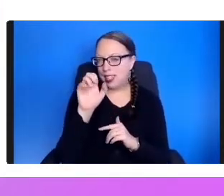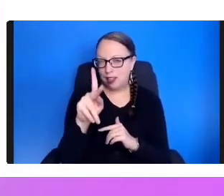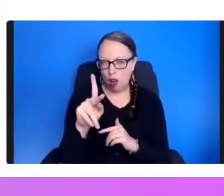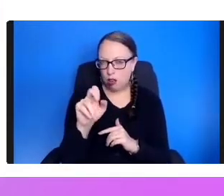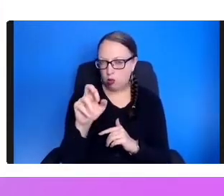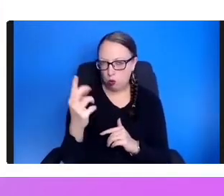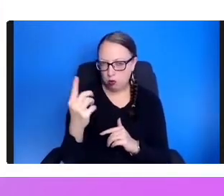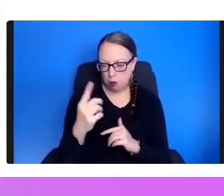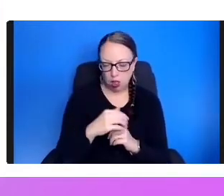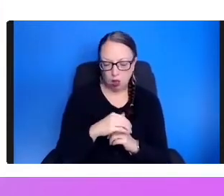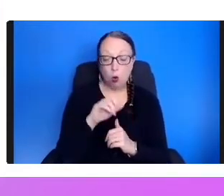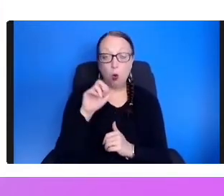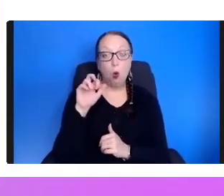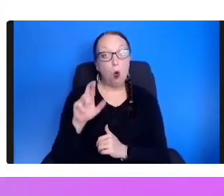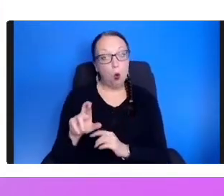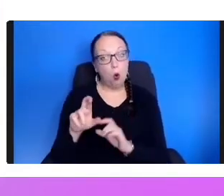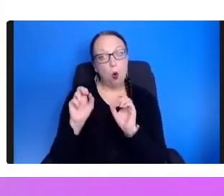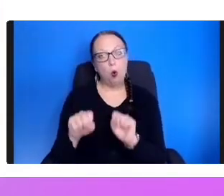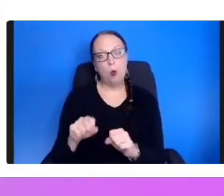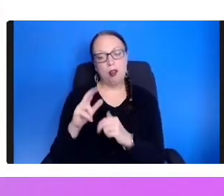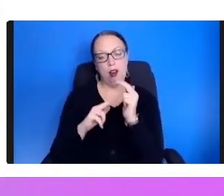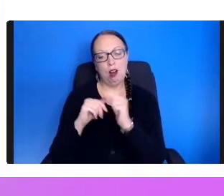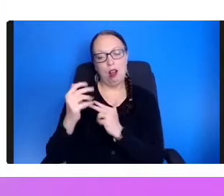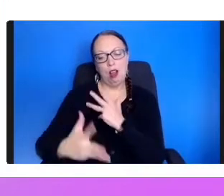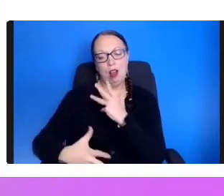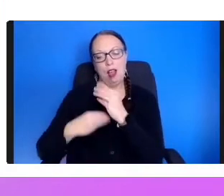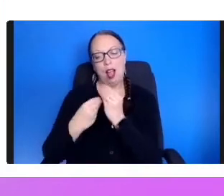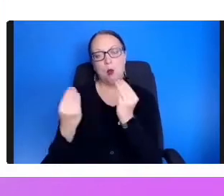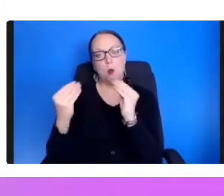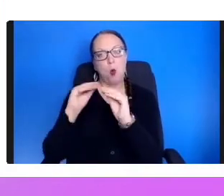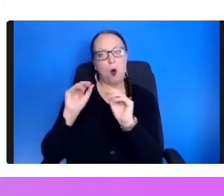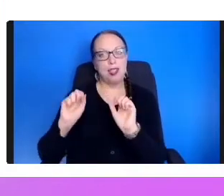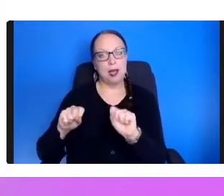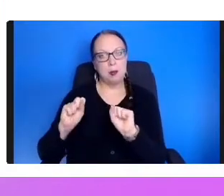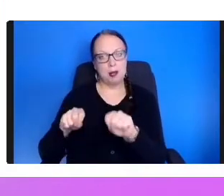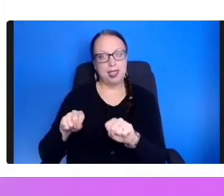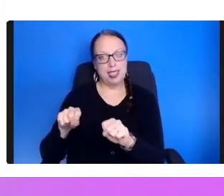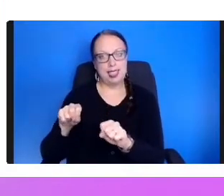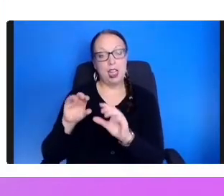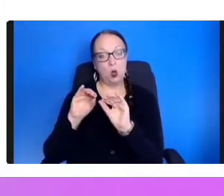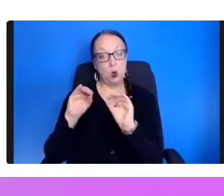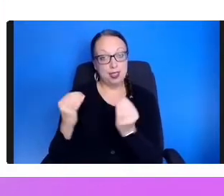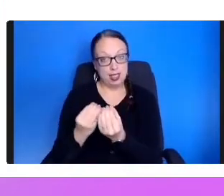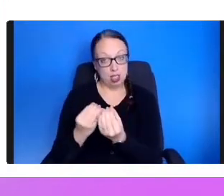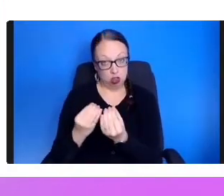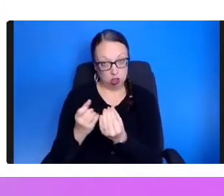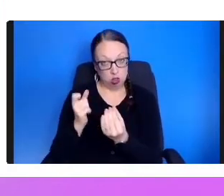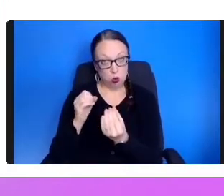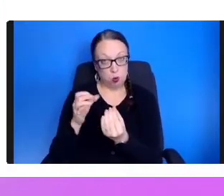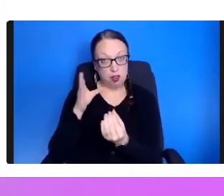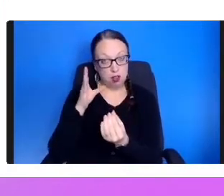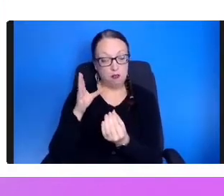or we can actually build some more capability in the organization so that the future environments come out more consistently inclusive